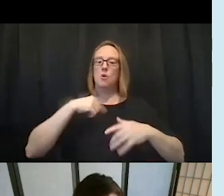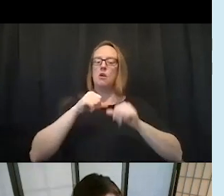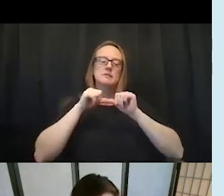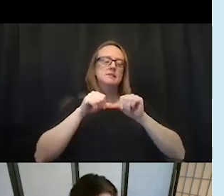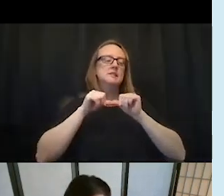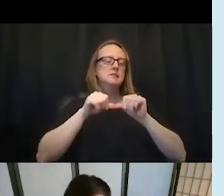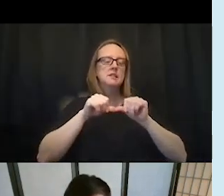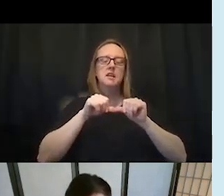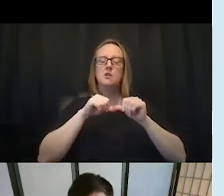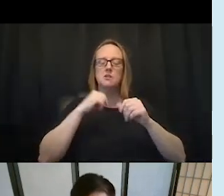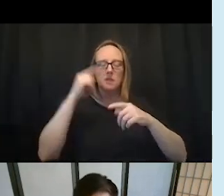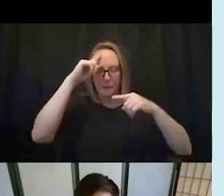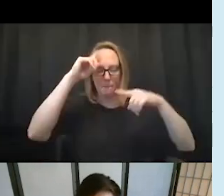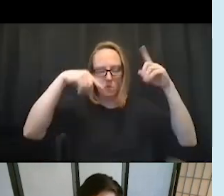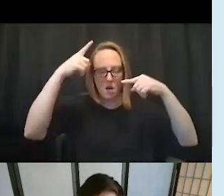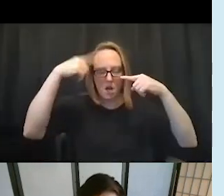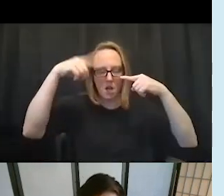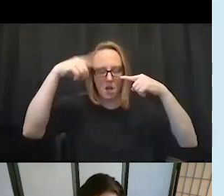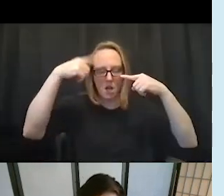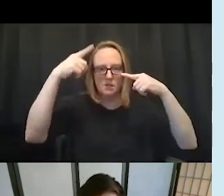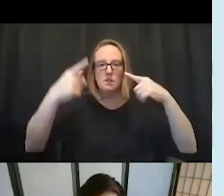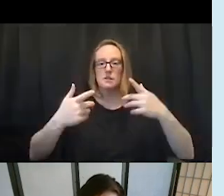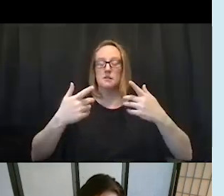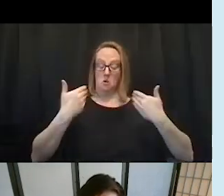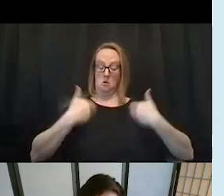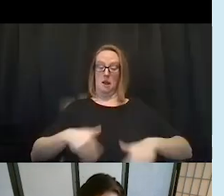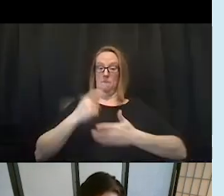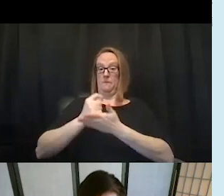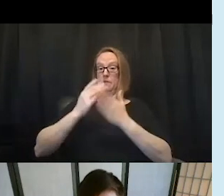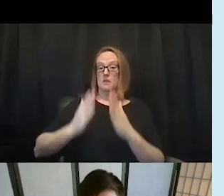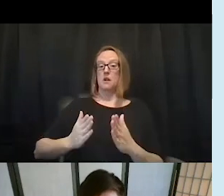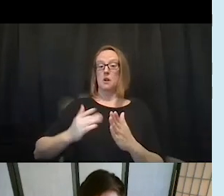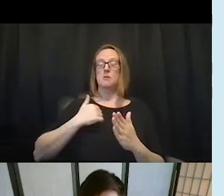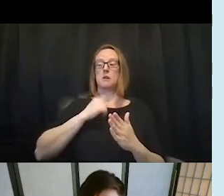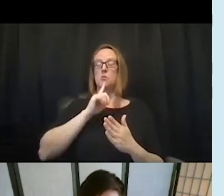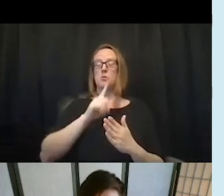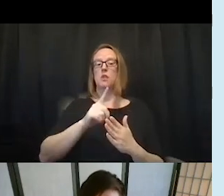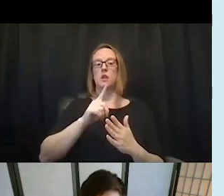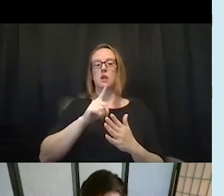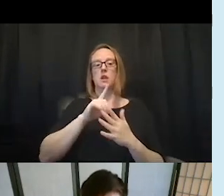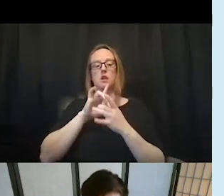um and as a therapist, you know, I do a lot of I'm really drawn to body-based therapies,